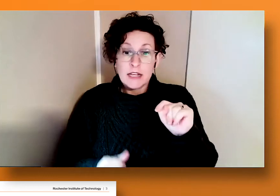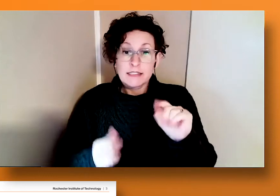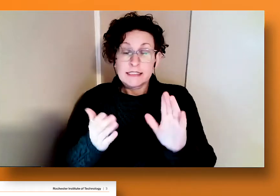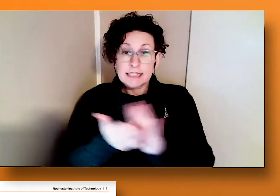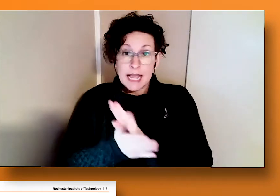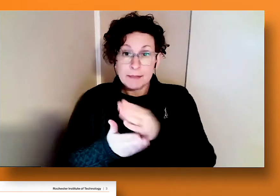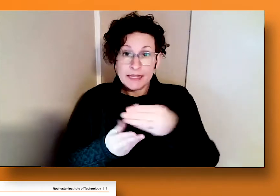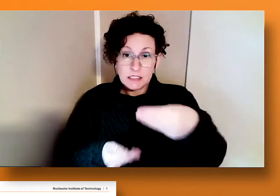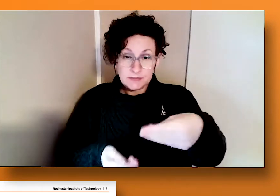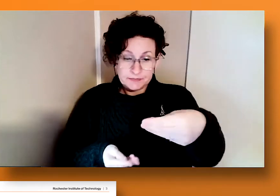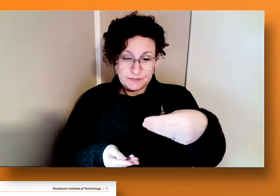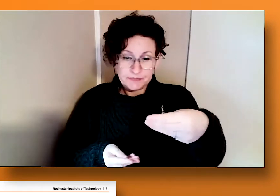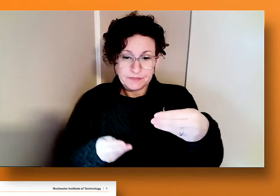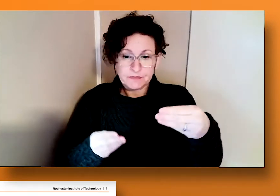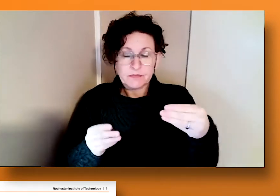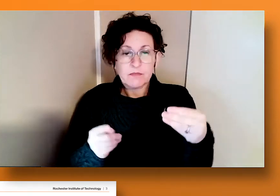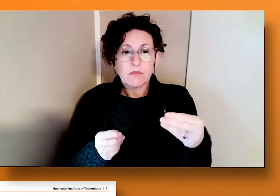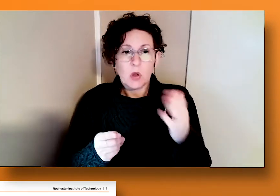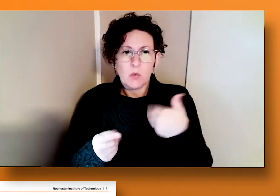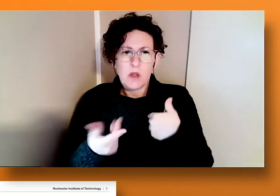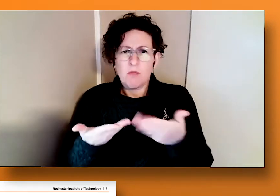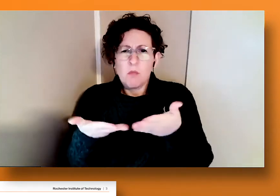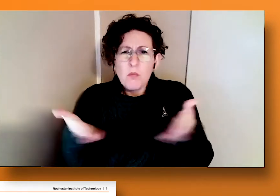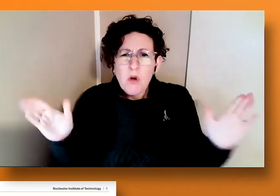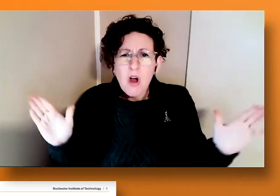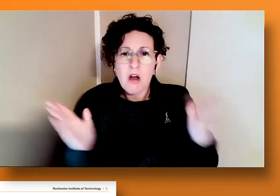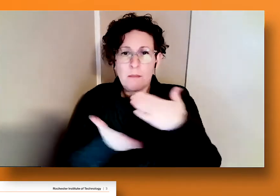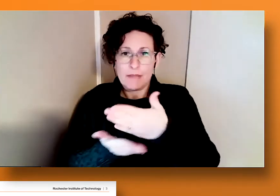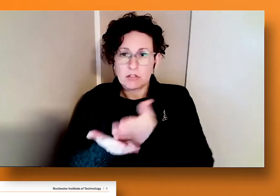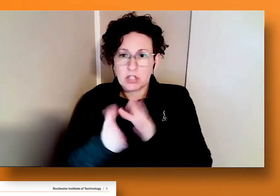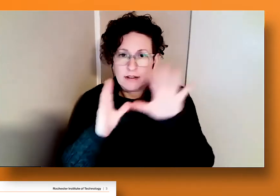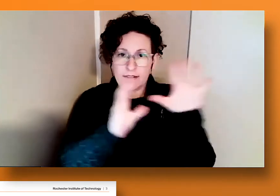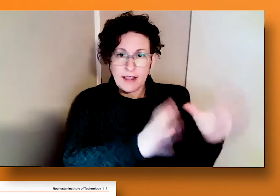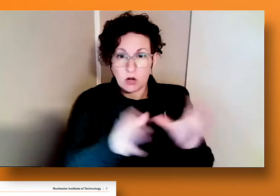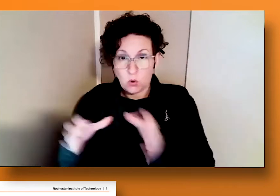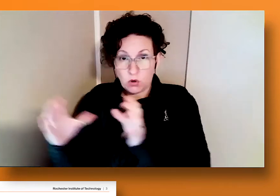we have broad budget categories.